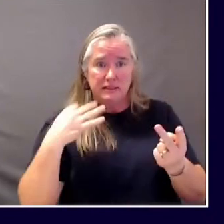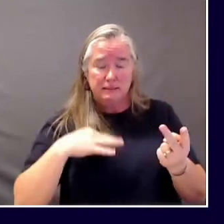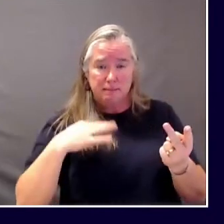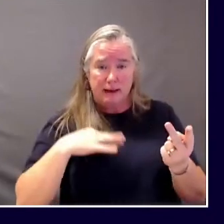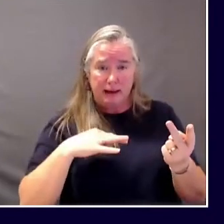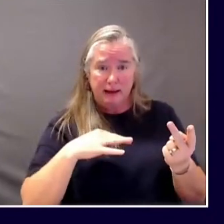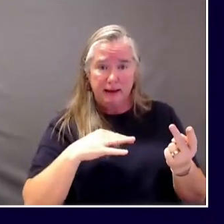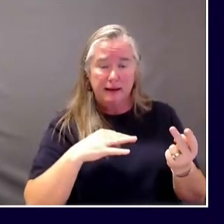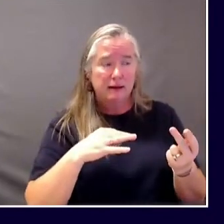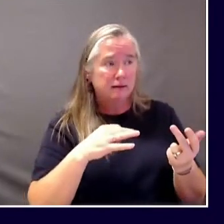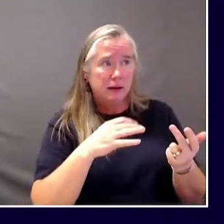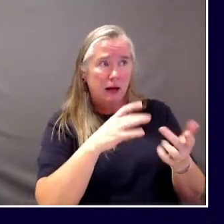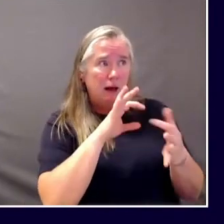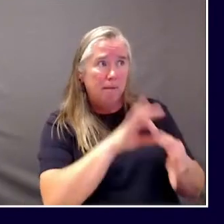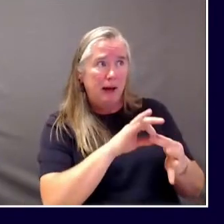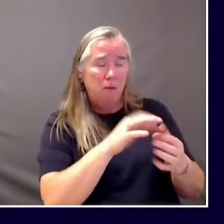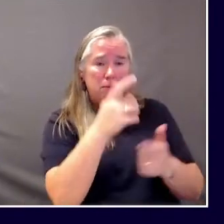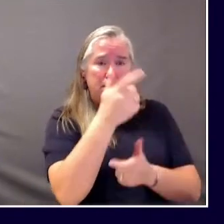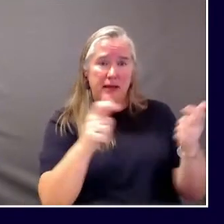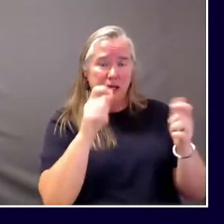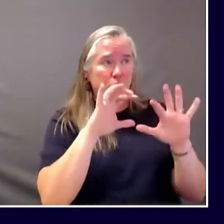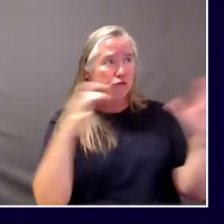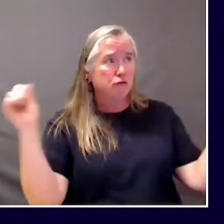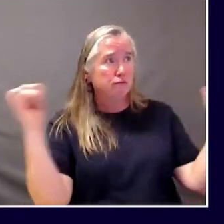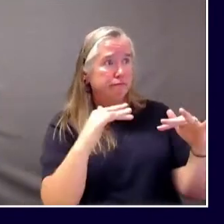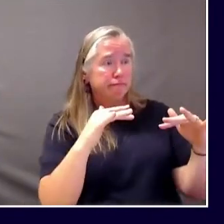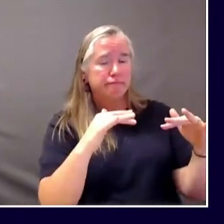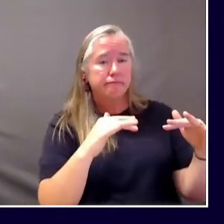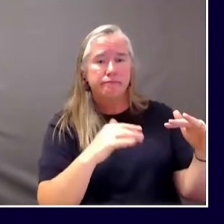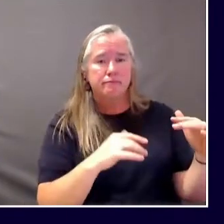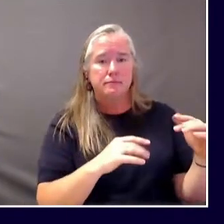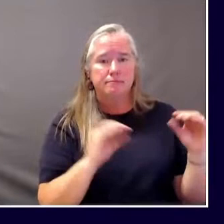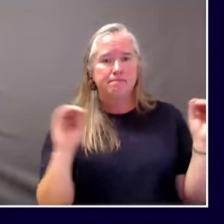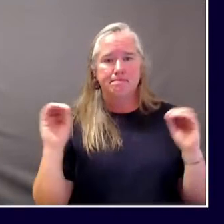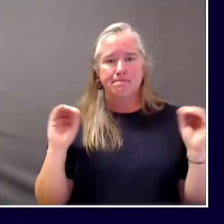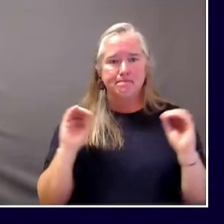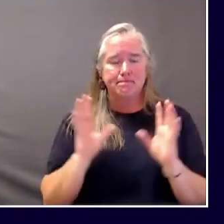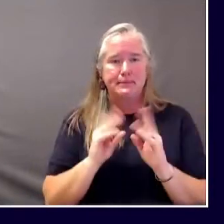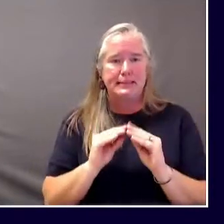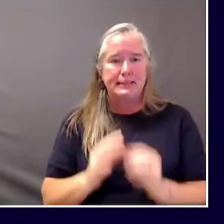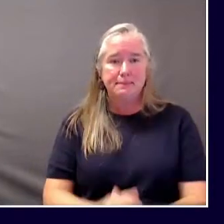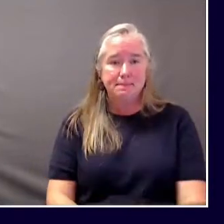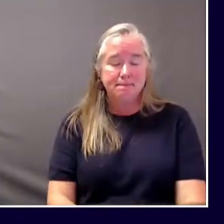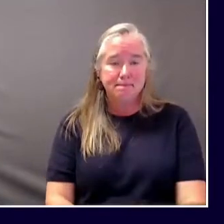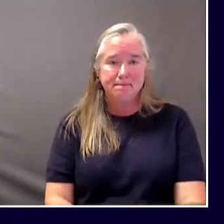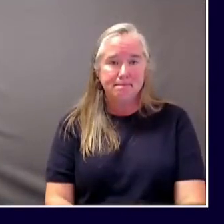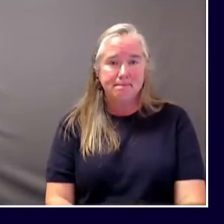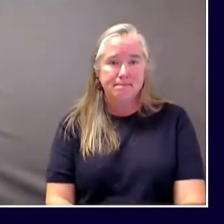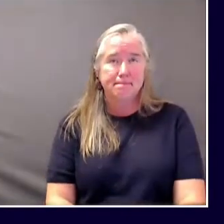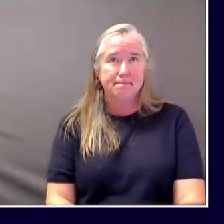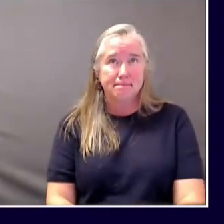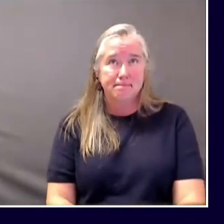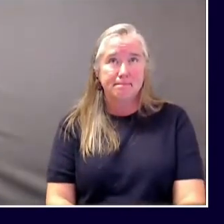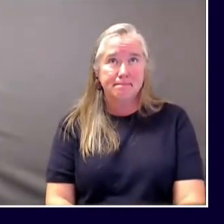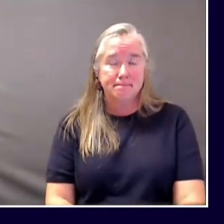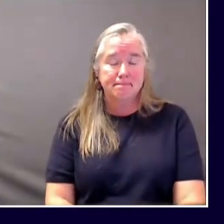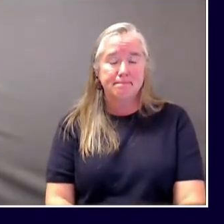are large gatherings in Maine that didn't happen but we do not